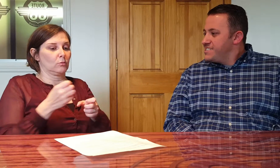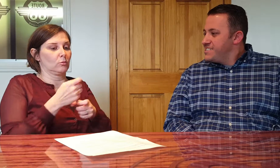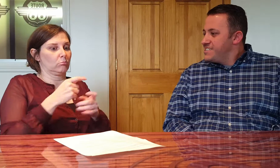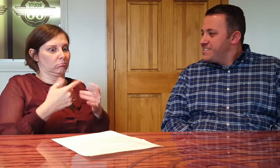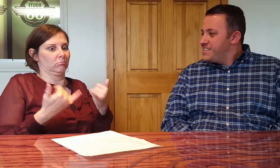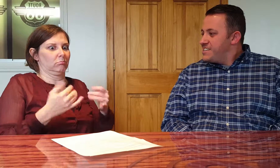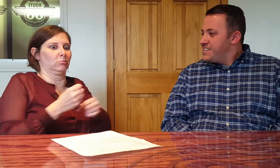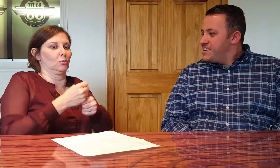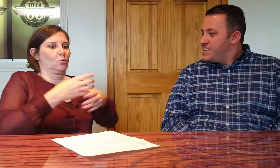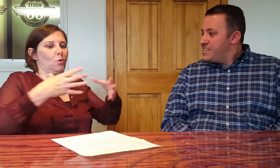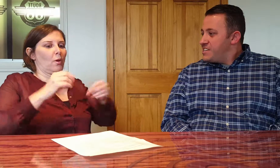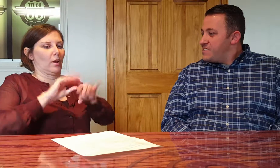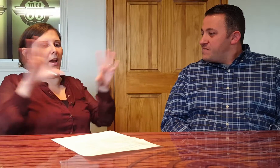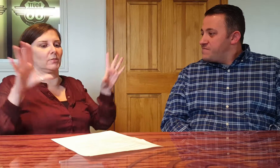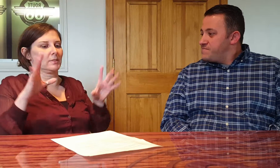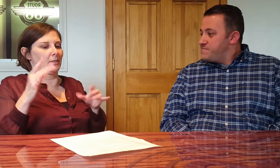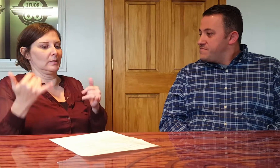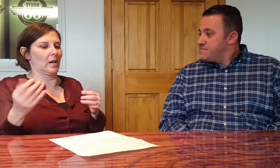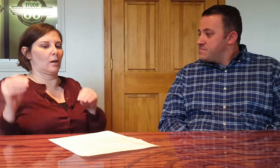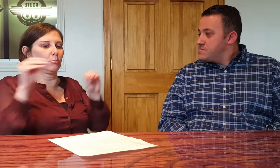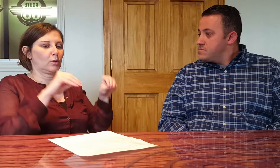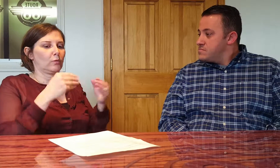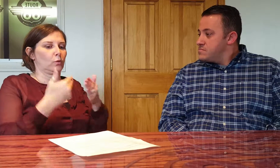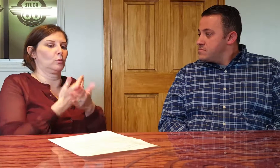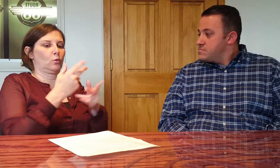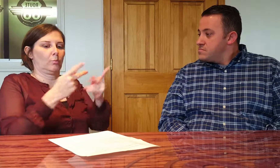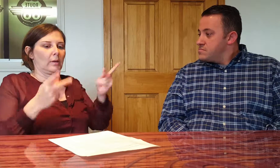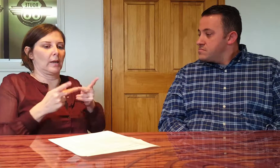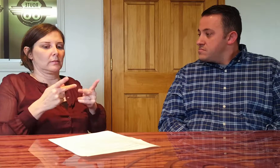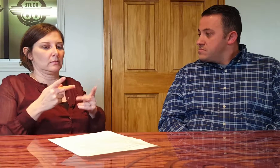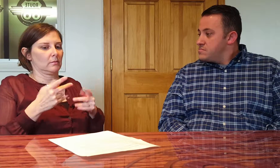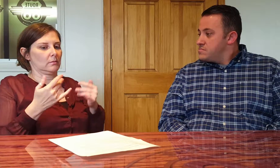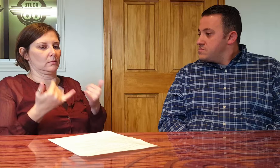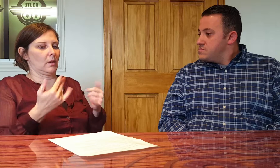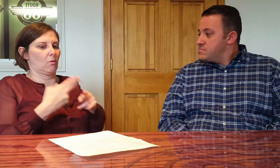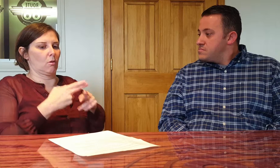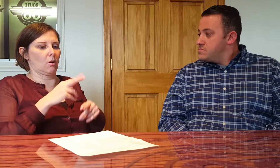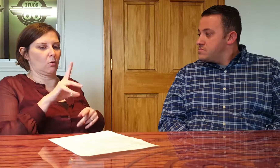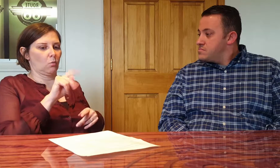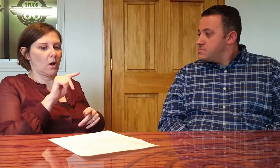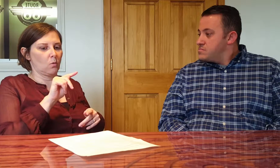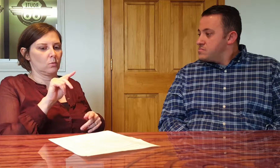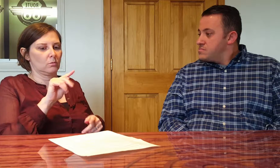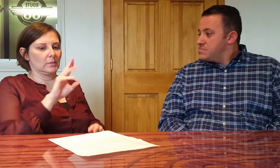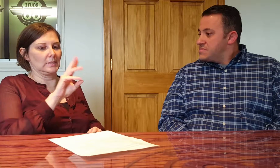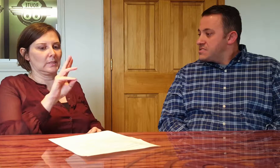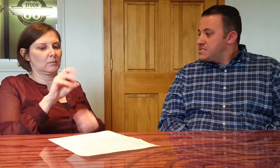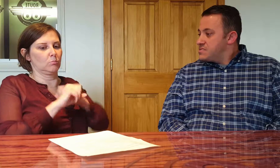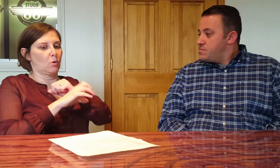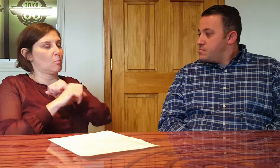Great! And now you're growing obviously so you move to a new location called Route 66 Promotions.